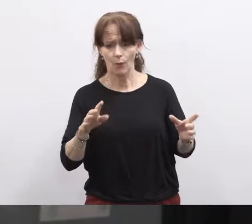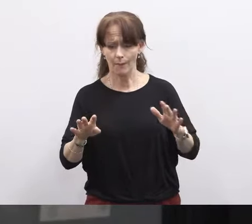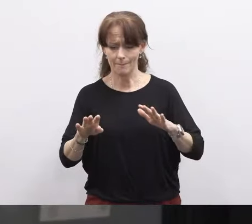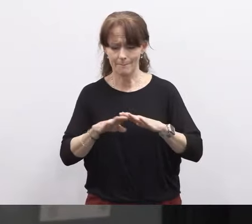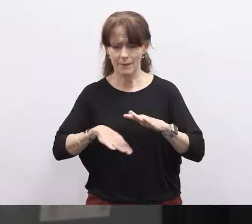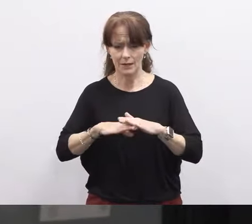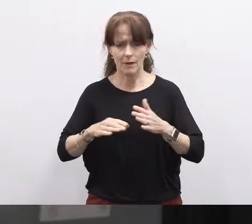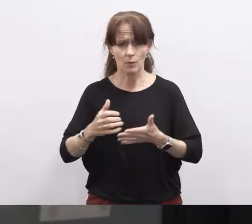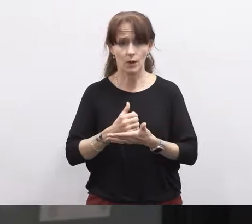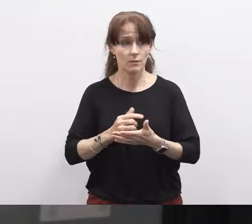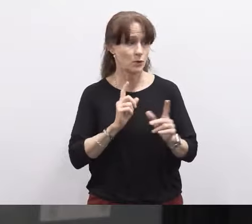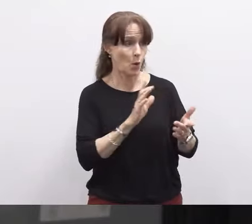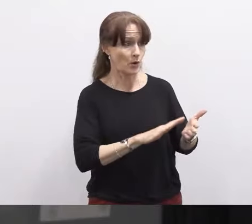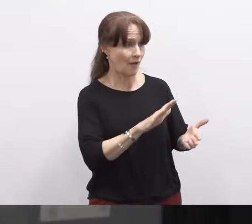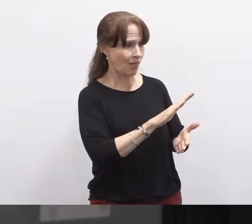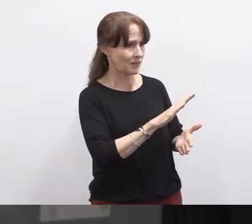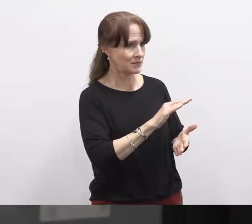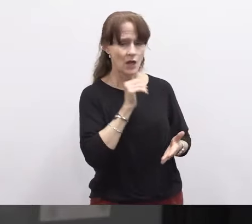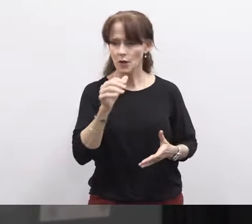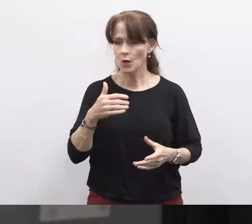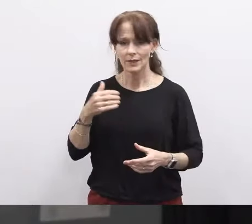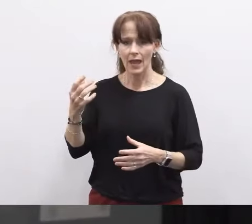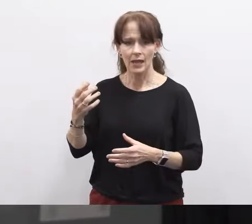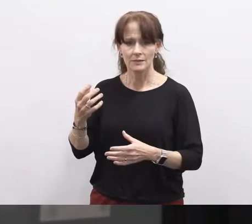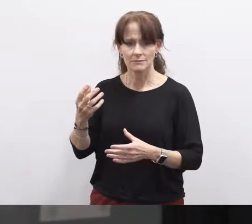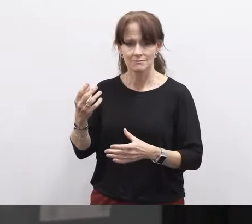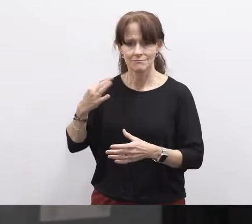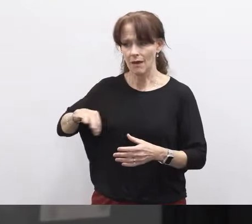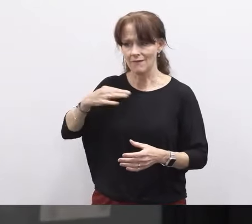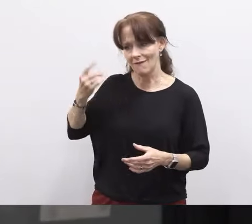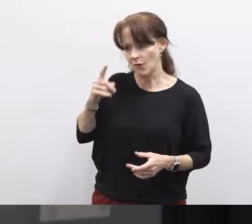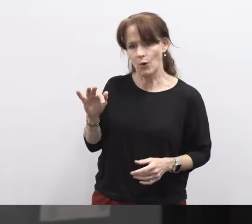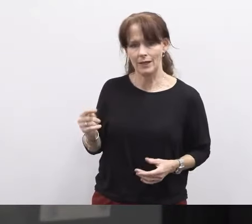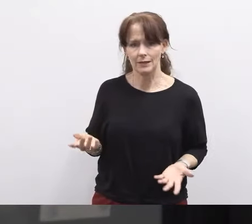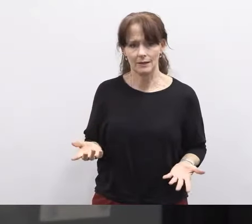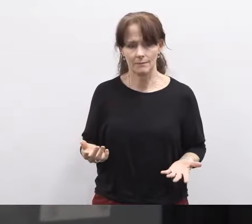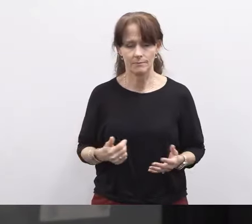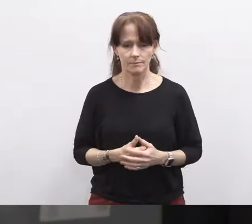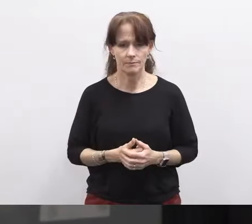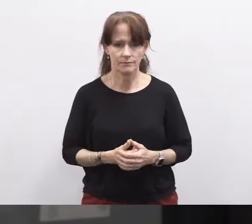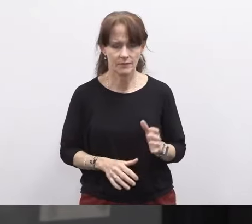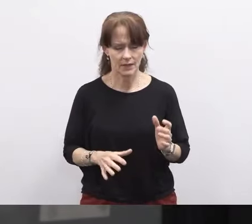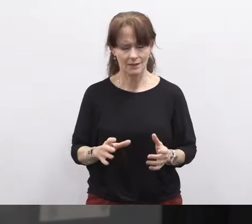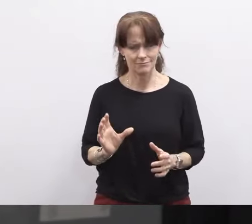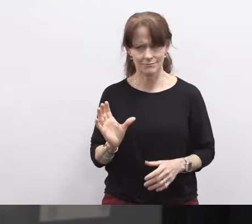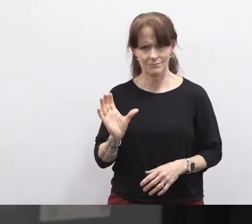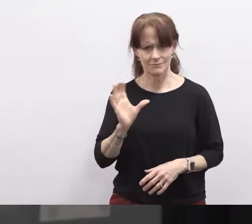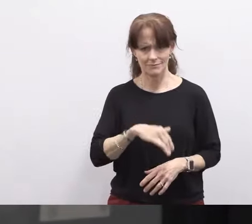Go to college, don't get compensated for it. I find that just crazy.